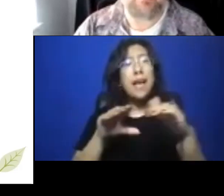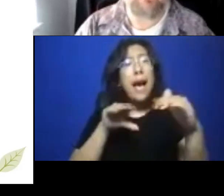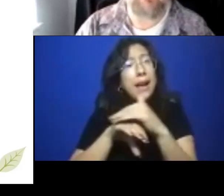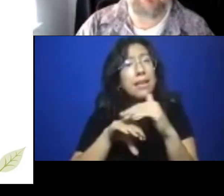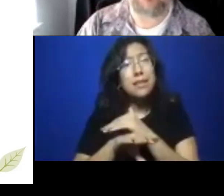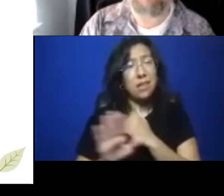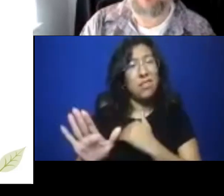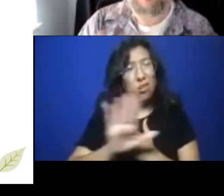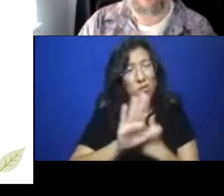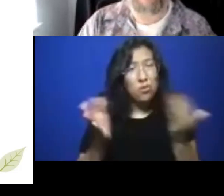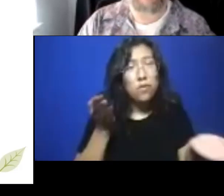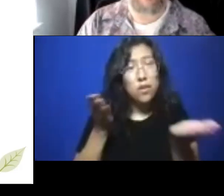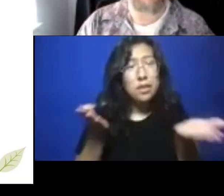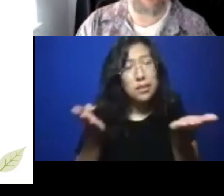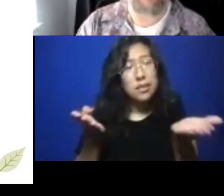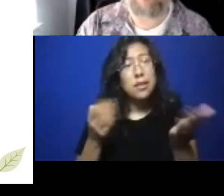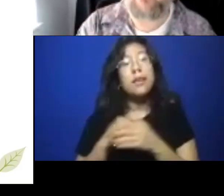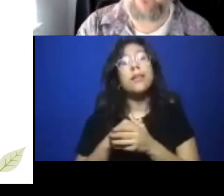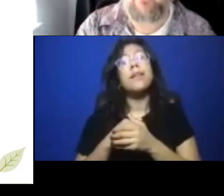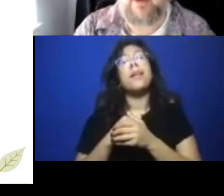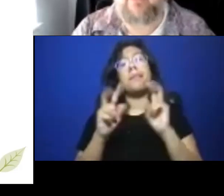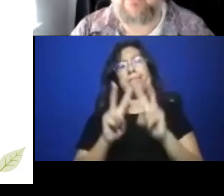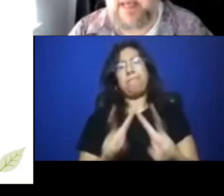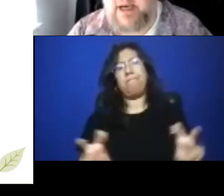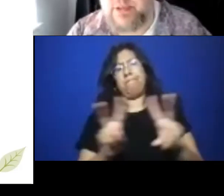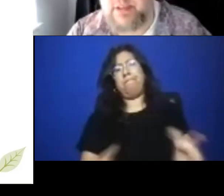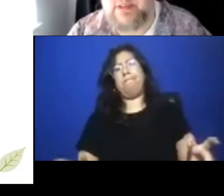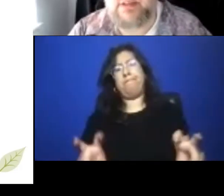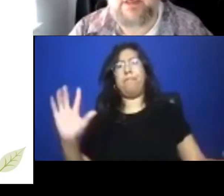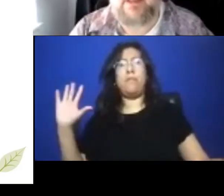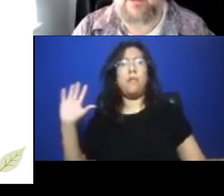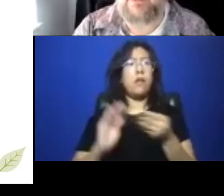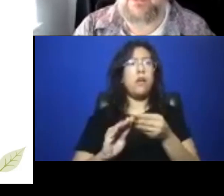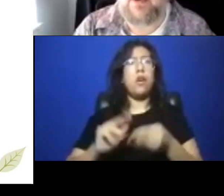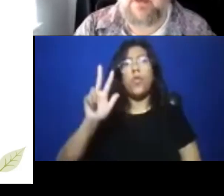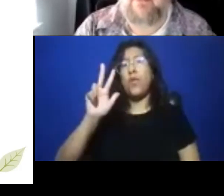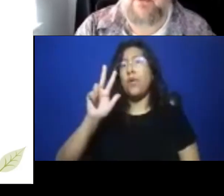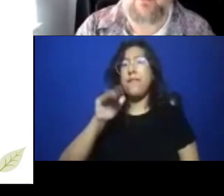So when they looked at over 35,000 trans folks